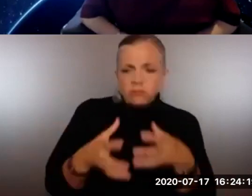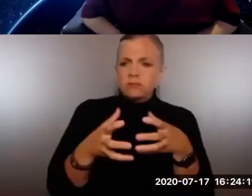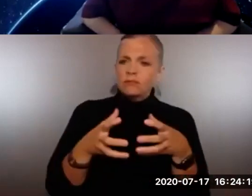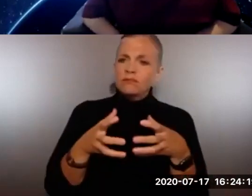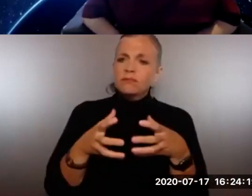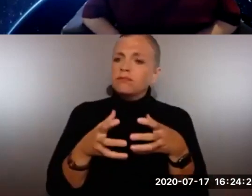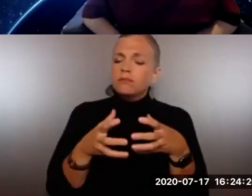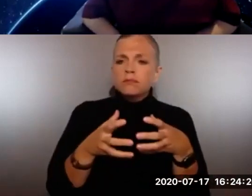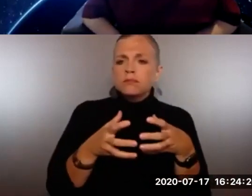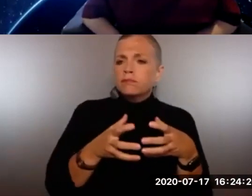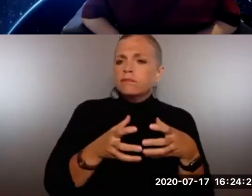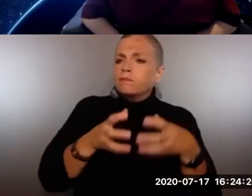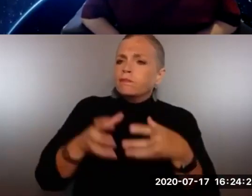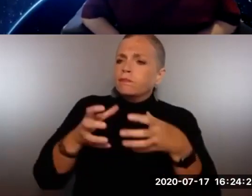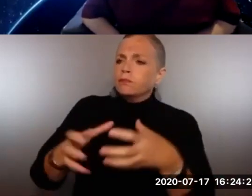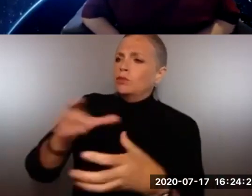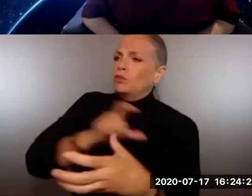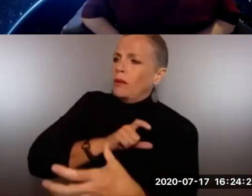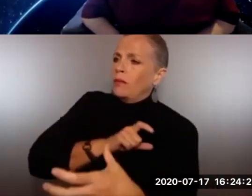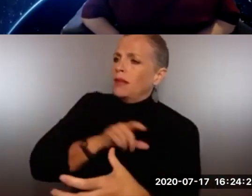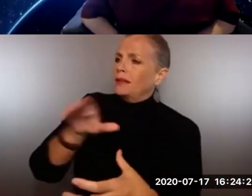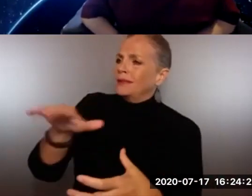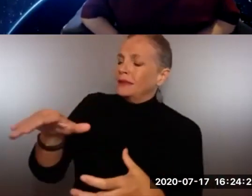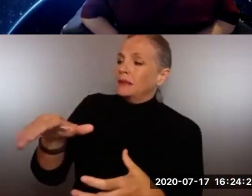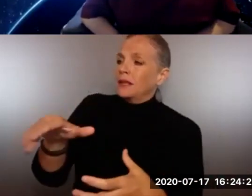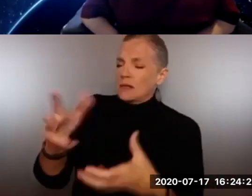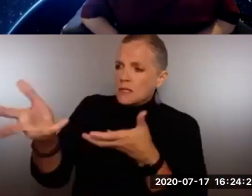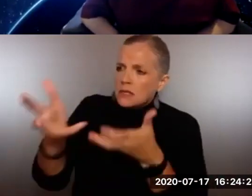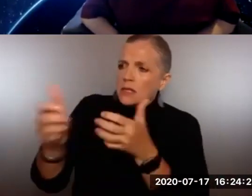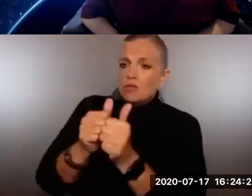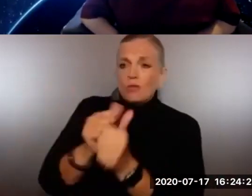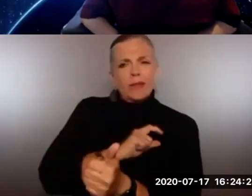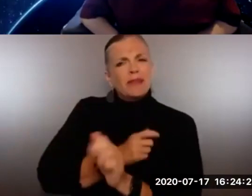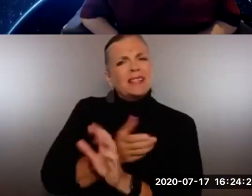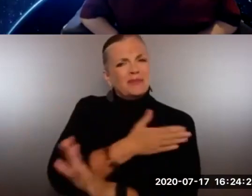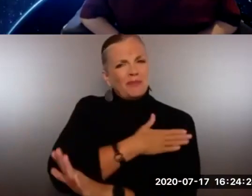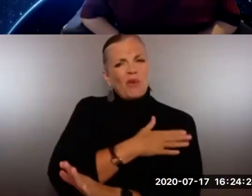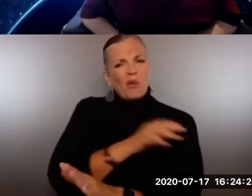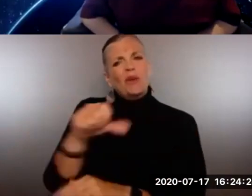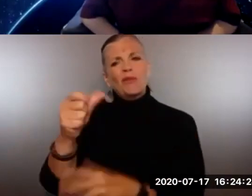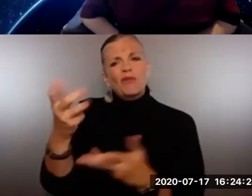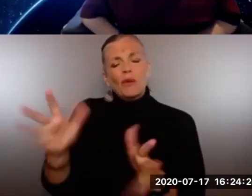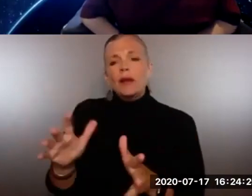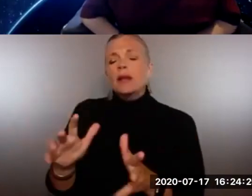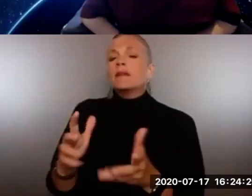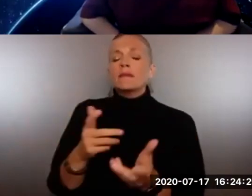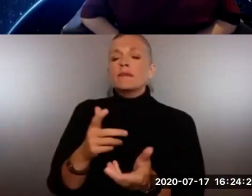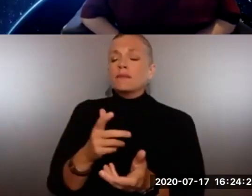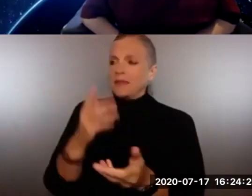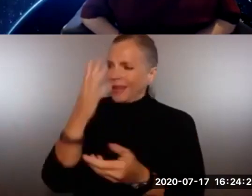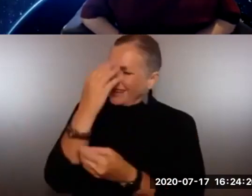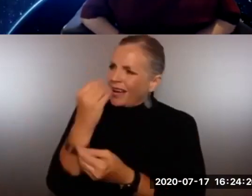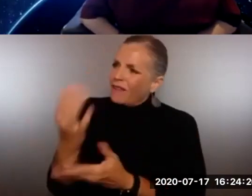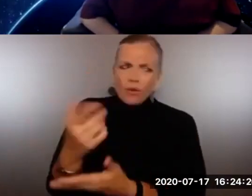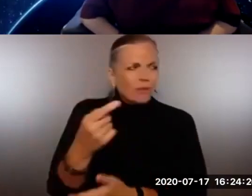to the police, and had worked with the police earlier, and informed them of what was happening,